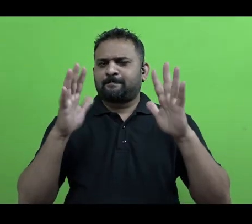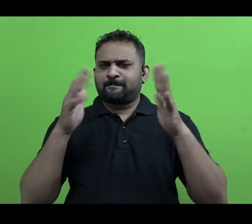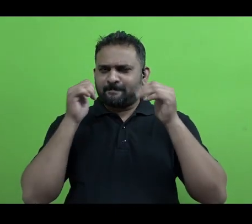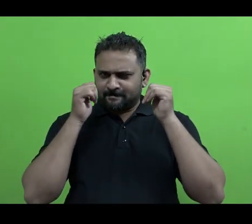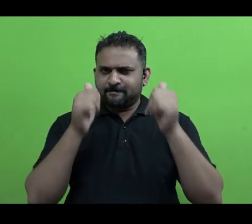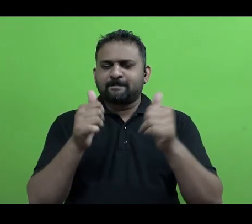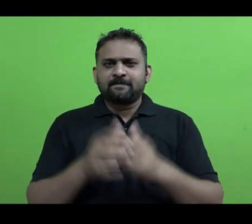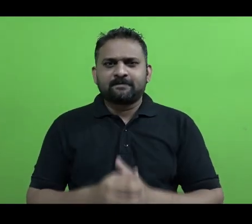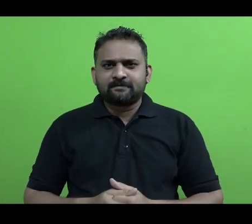Great.